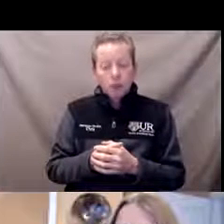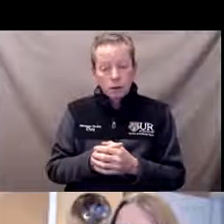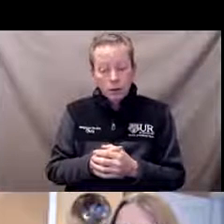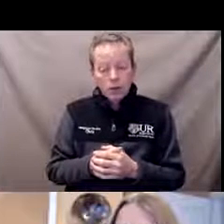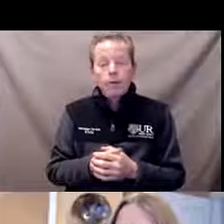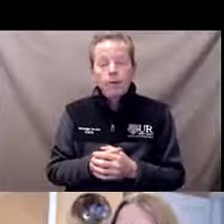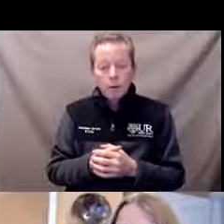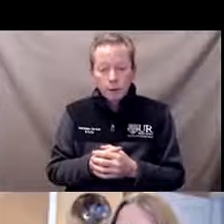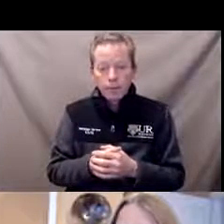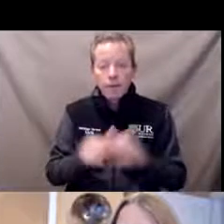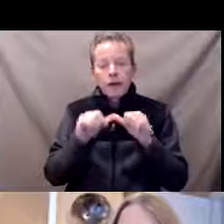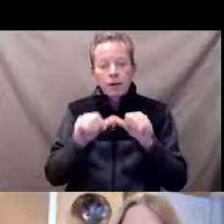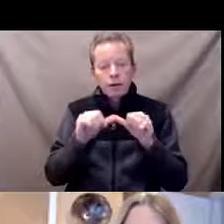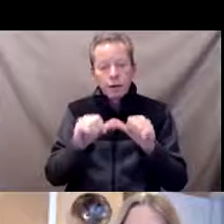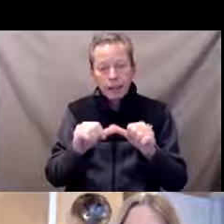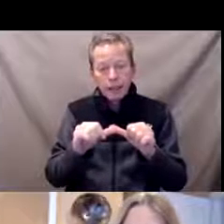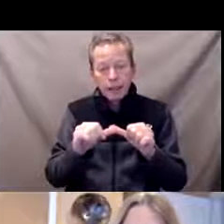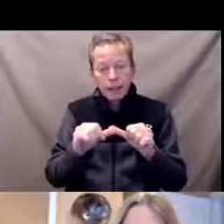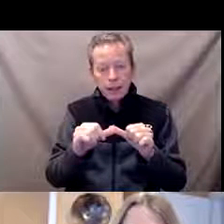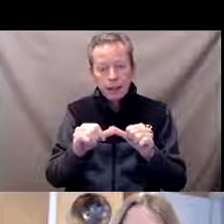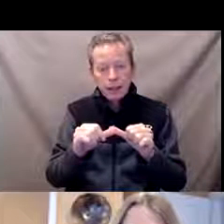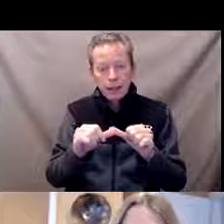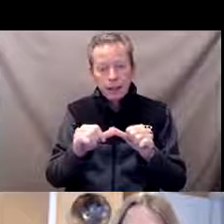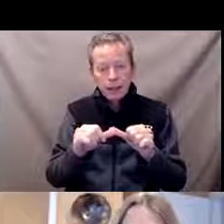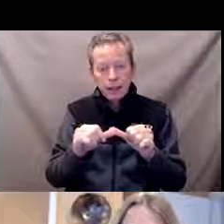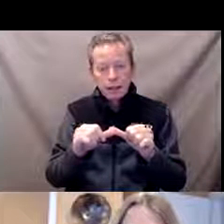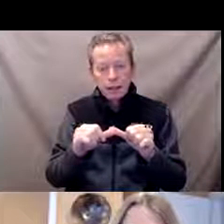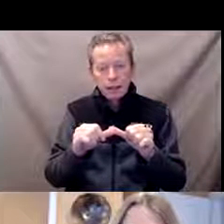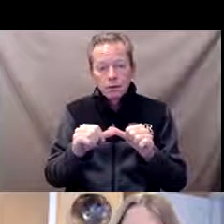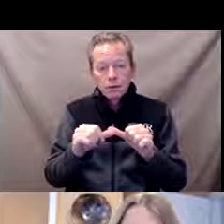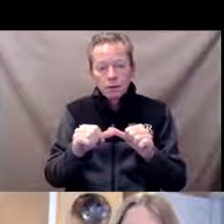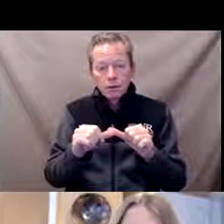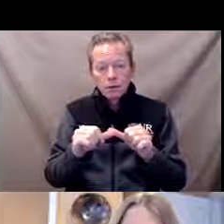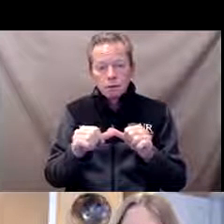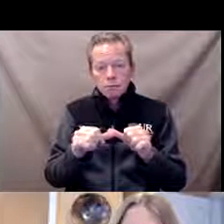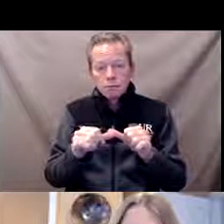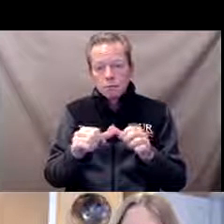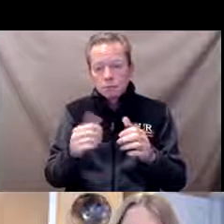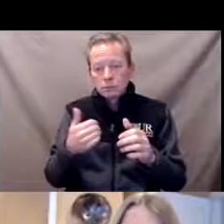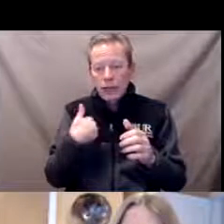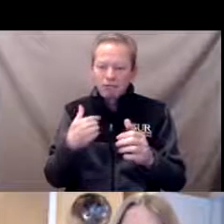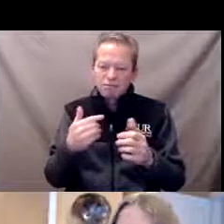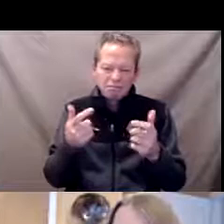Longevity may carry a substantial burden of age-related disorders such as dementia,